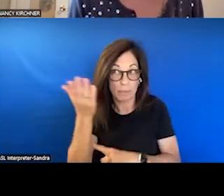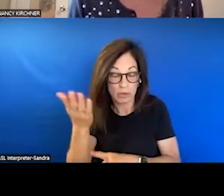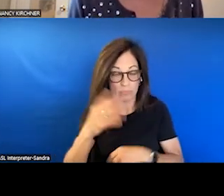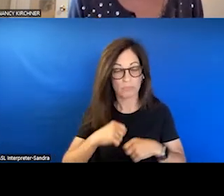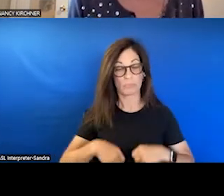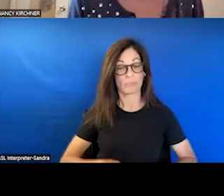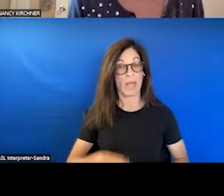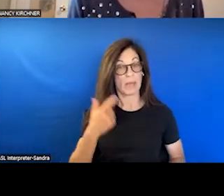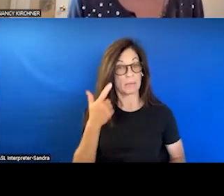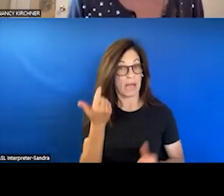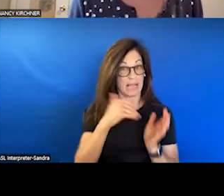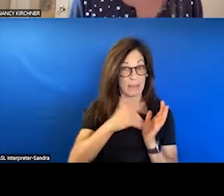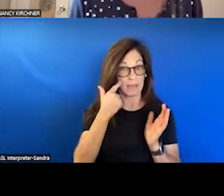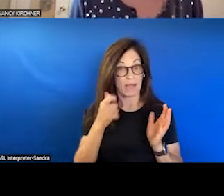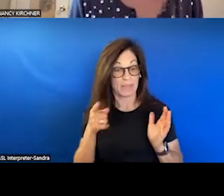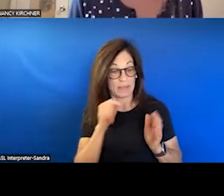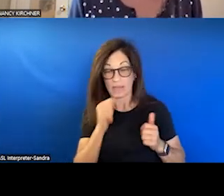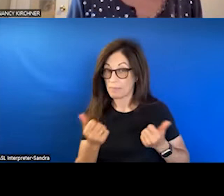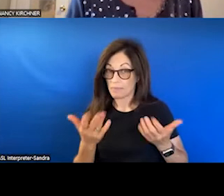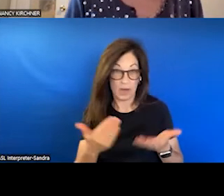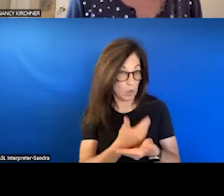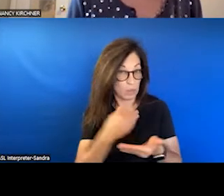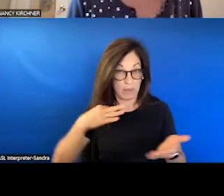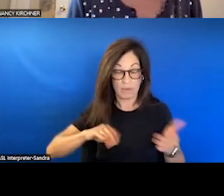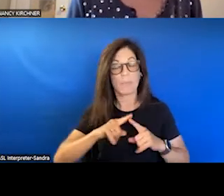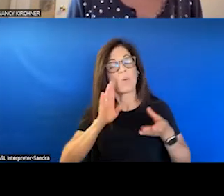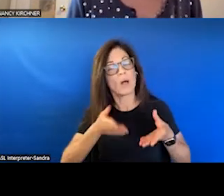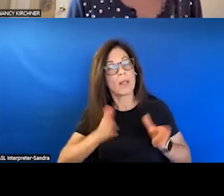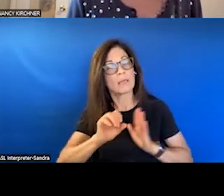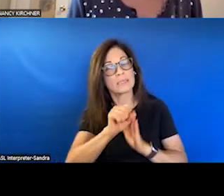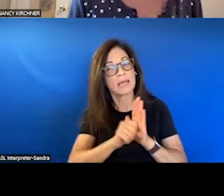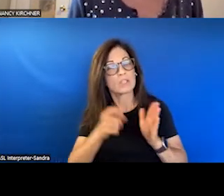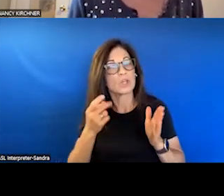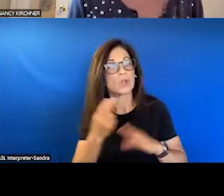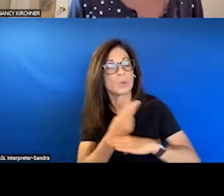AGAIN, THIS DOES NOT PROVIDE A NEW BENEFIT, BUT ALLOWS, STATES TO USE AN EXISTING AUTHORITIES,